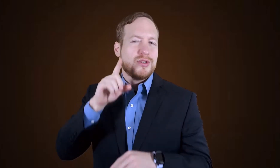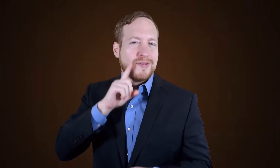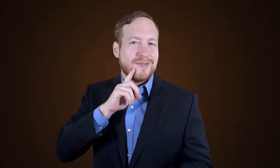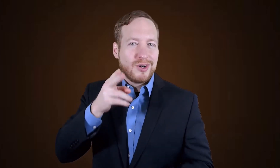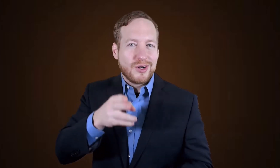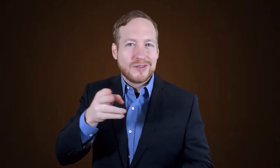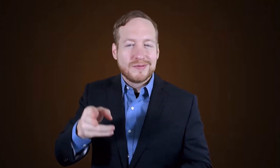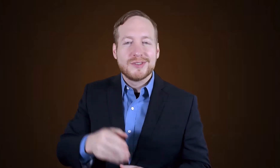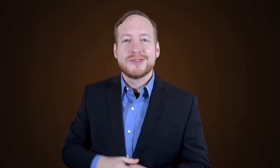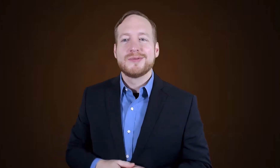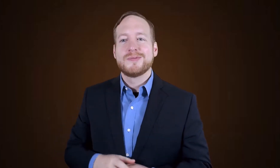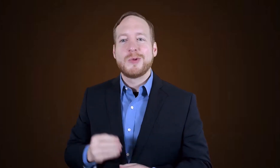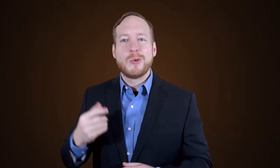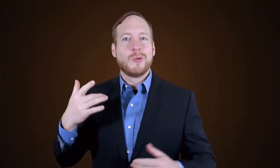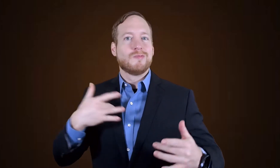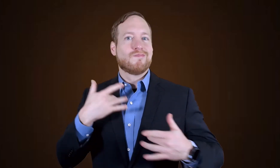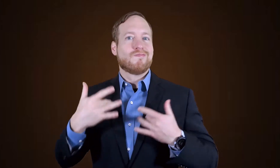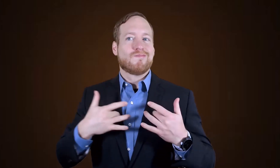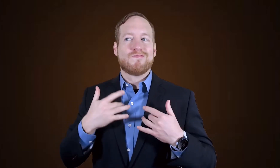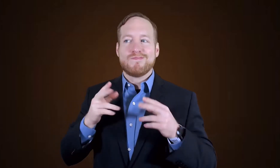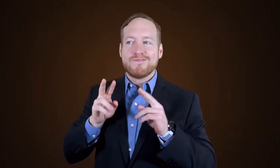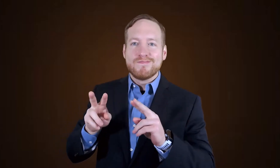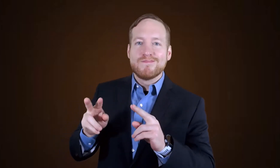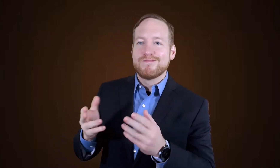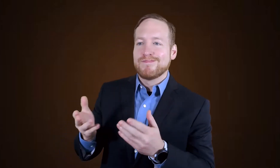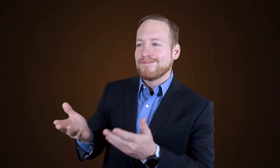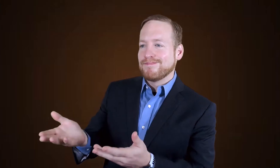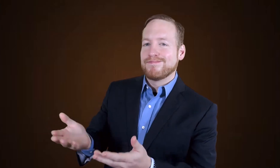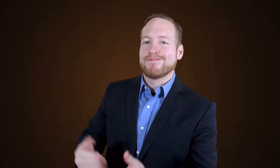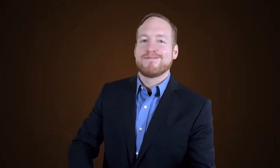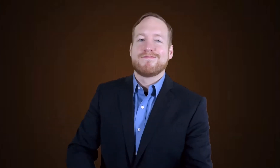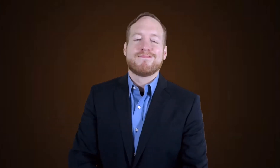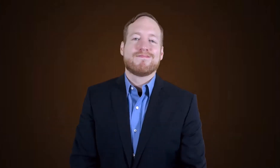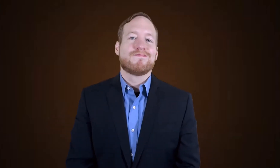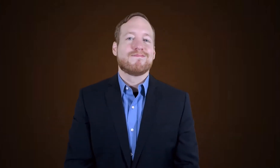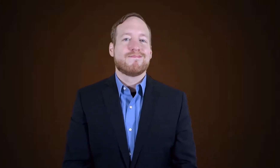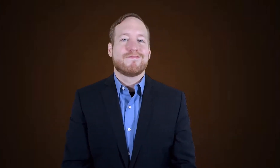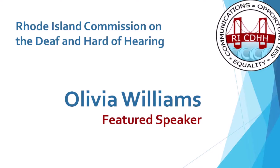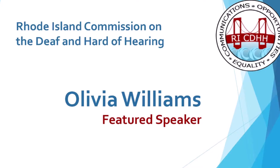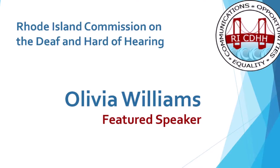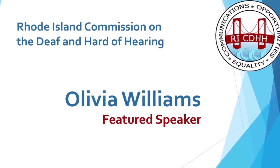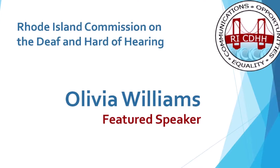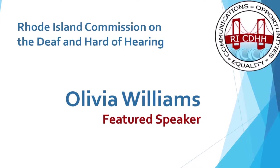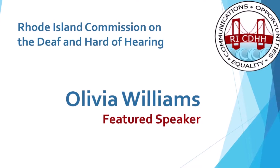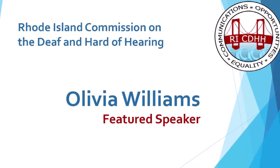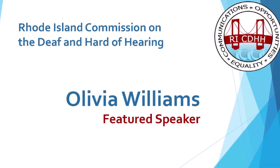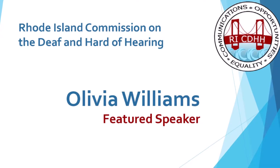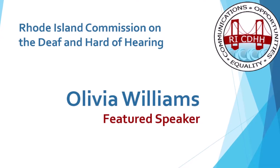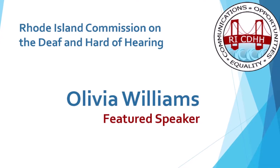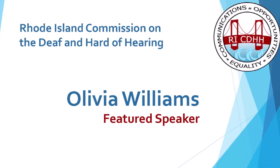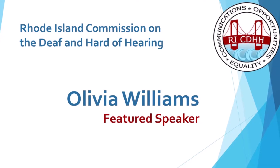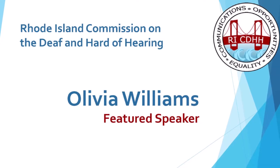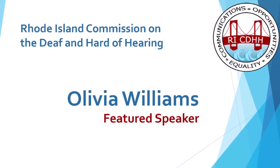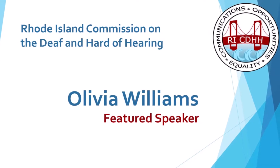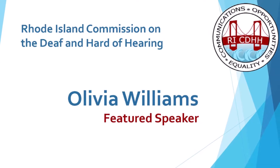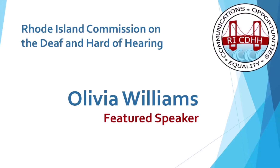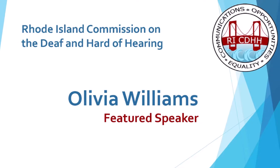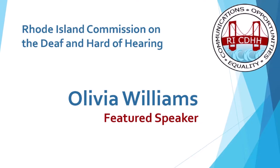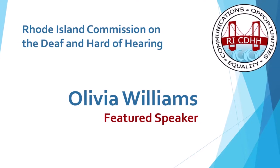the Rhode Island Commission on the Deaf and Hard of Hearing we're really looking forward to this interview